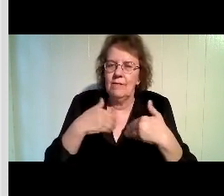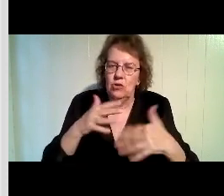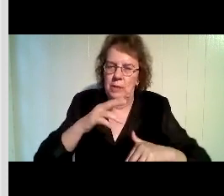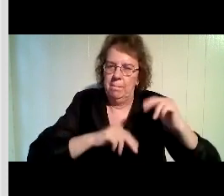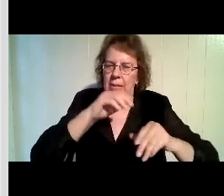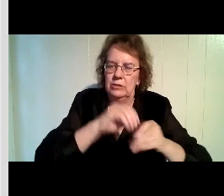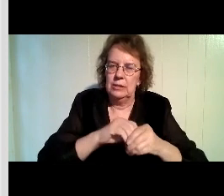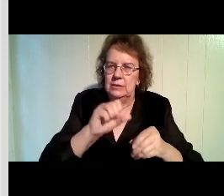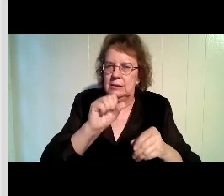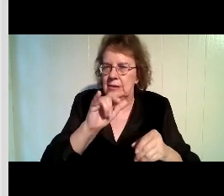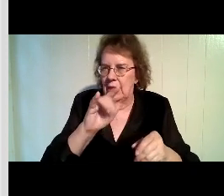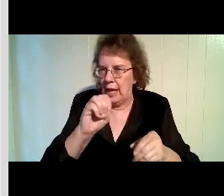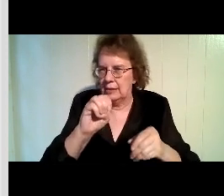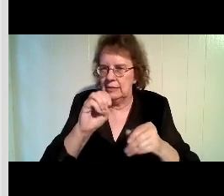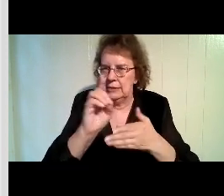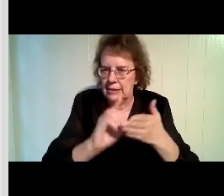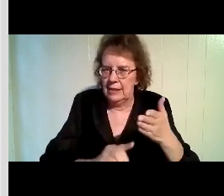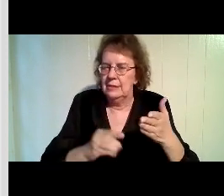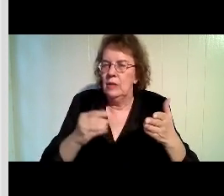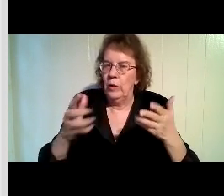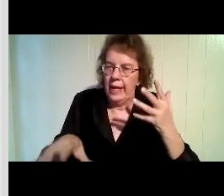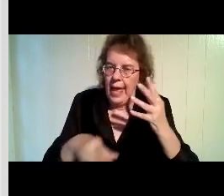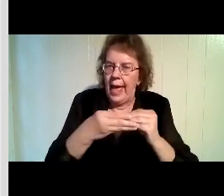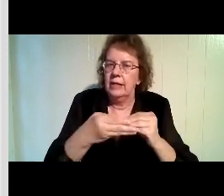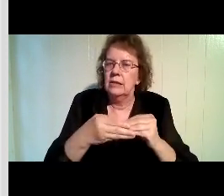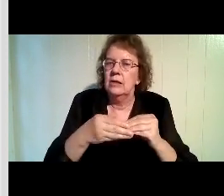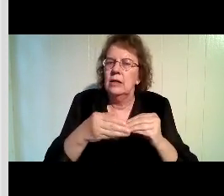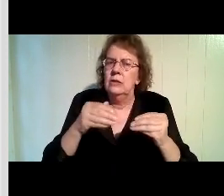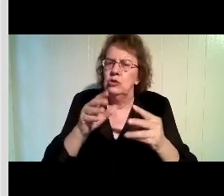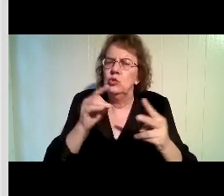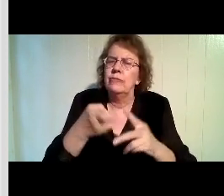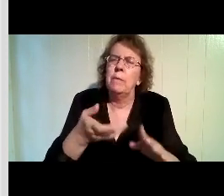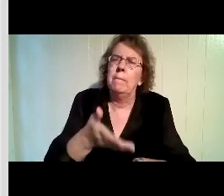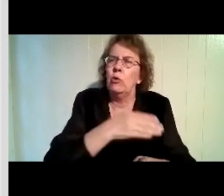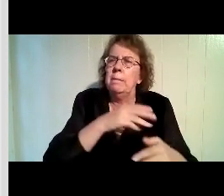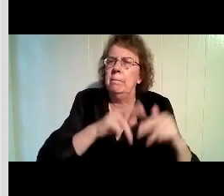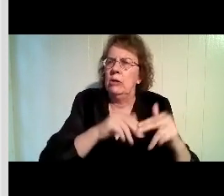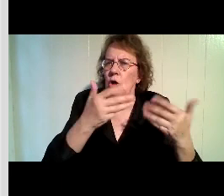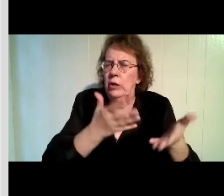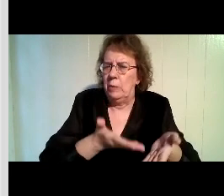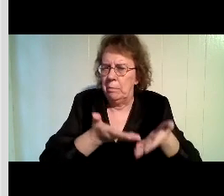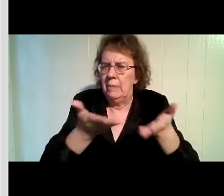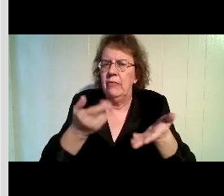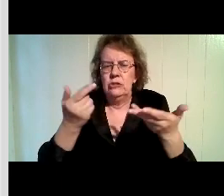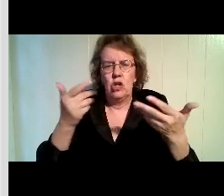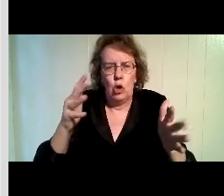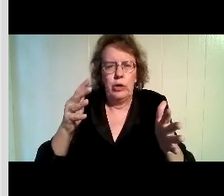adding in new slides, choosing from these pre built ones is recommended as these are already laid out in a reading